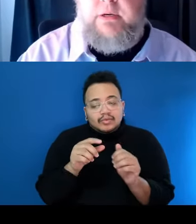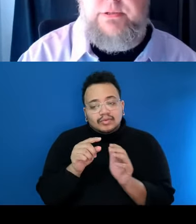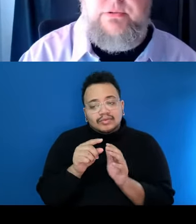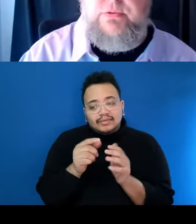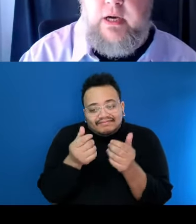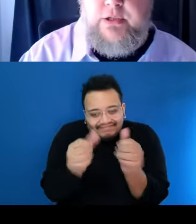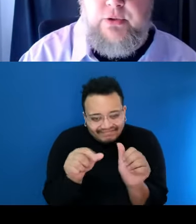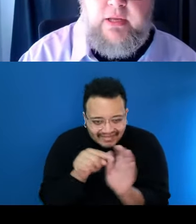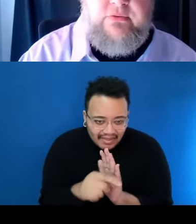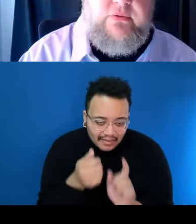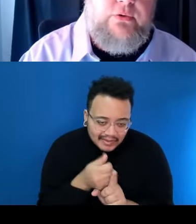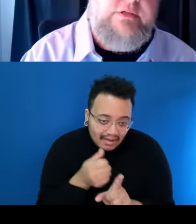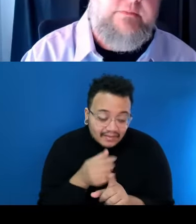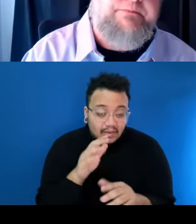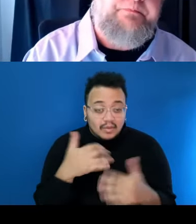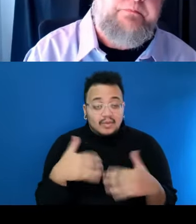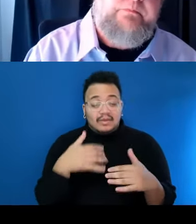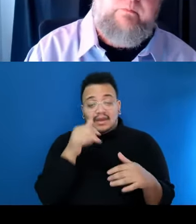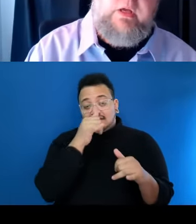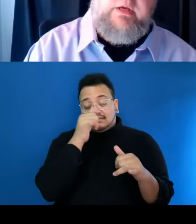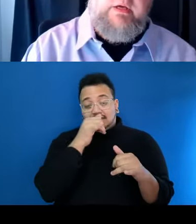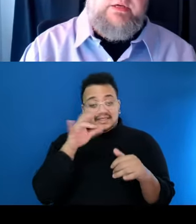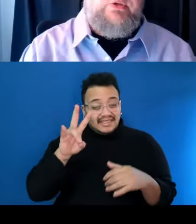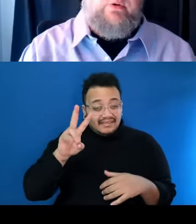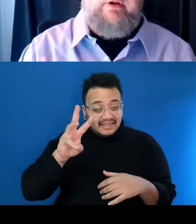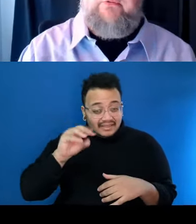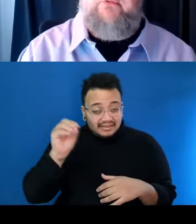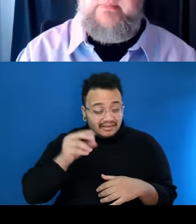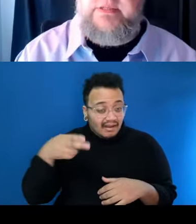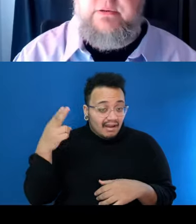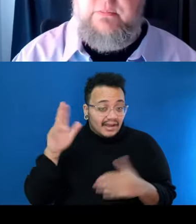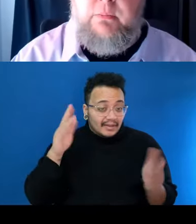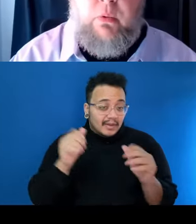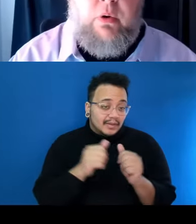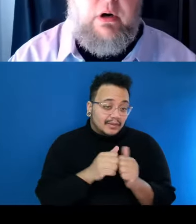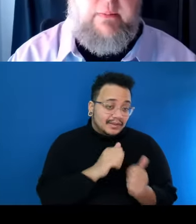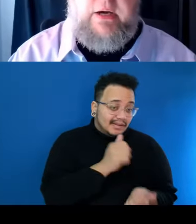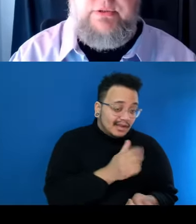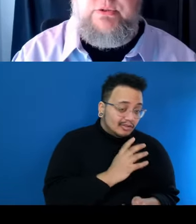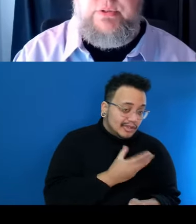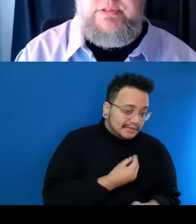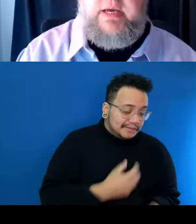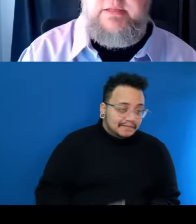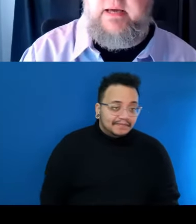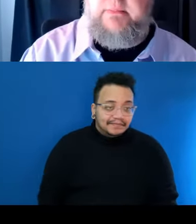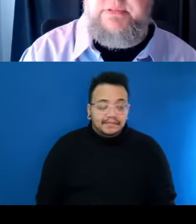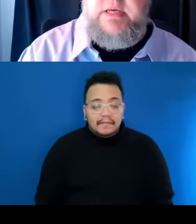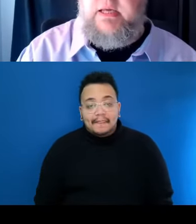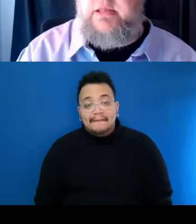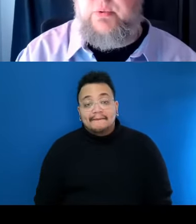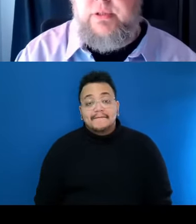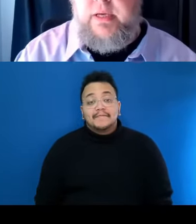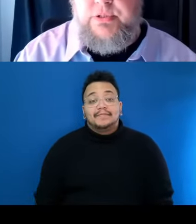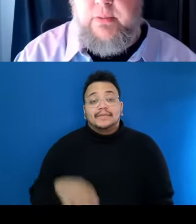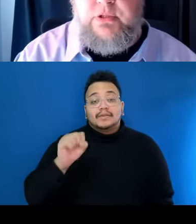compared to non-trans folks. I just wanted to frame this a little bit more, about suicide attempts and the relationship,